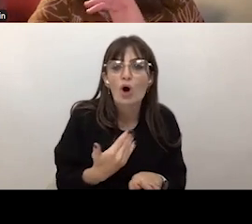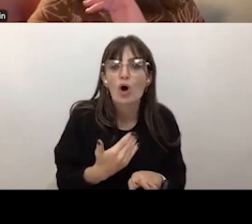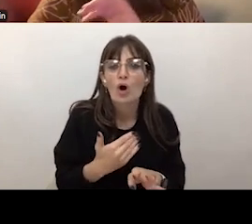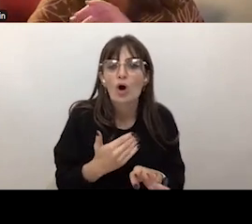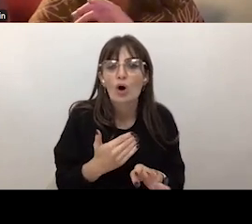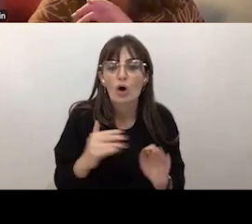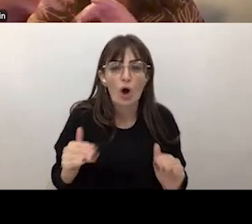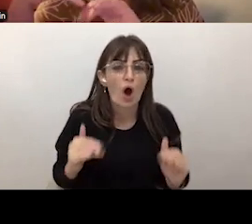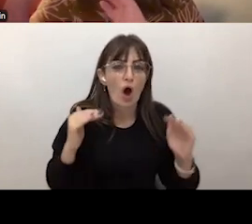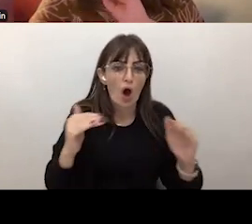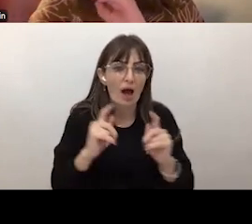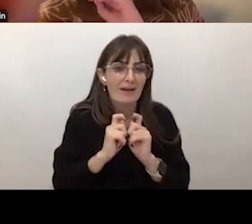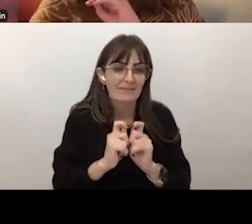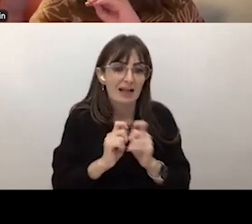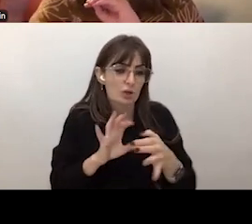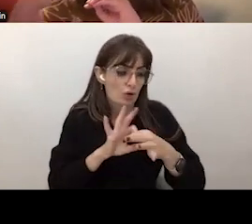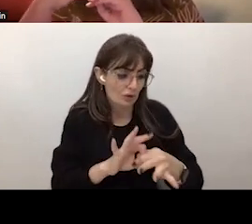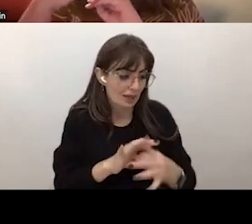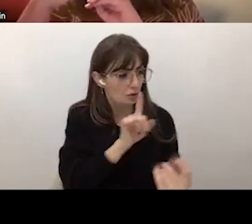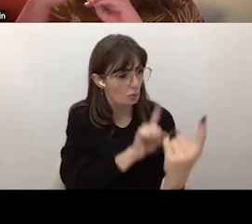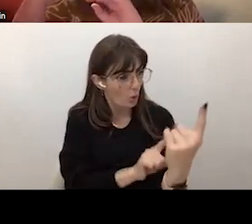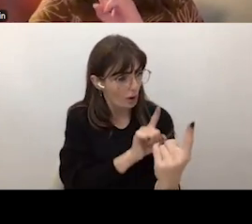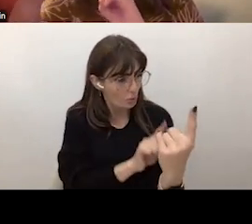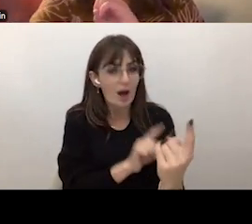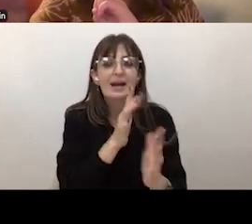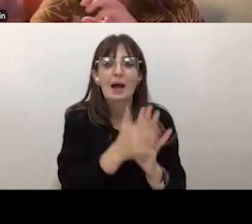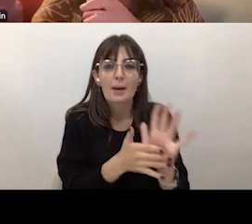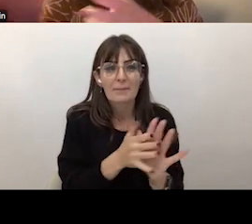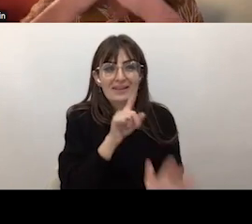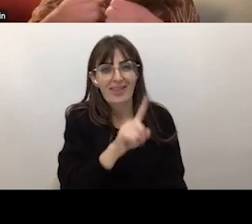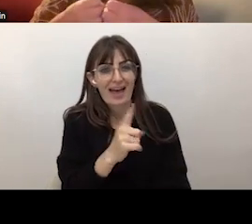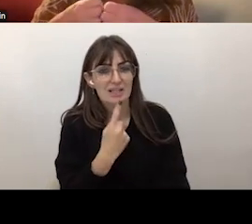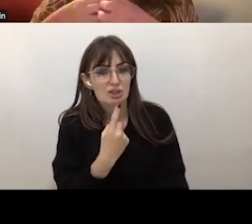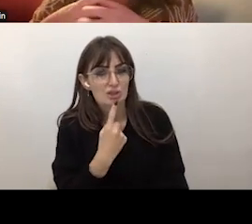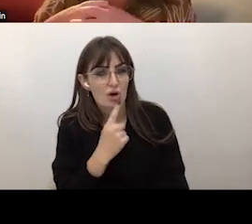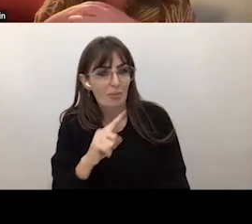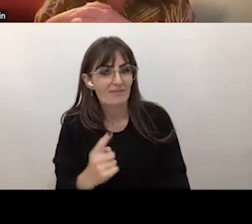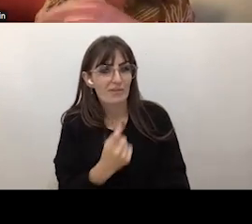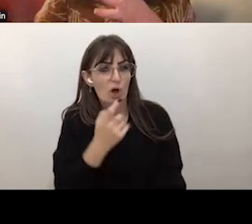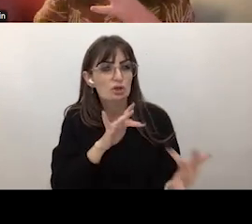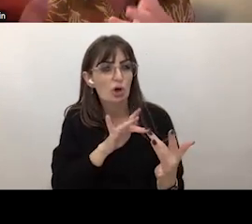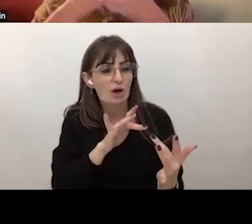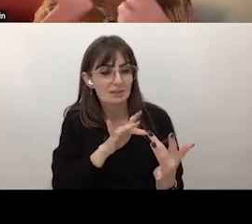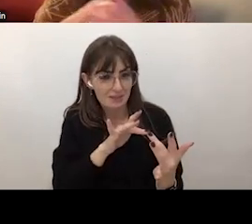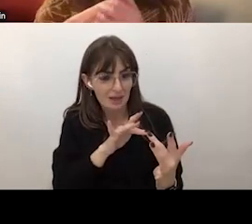higher value relationships where it is one-on-one. That kind of first contact and collecting that